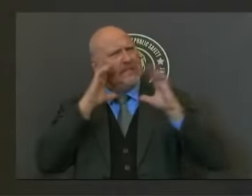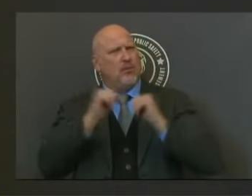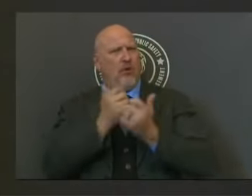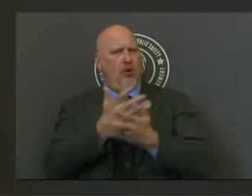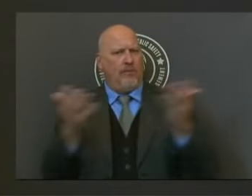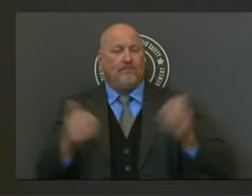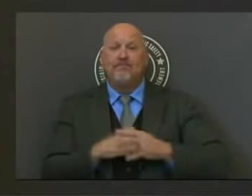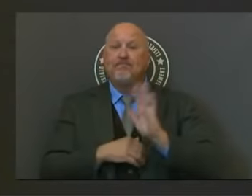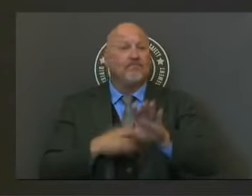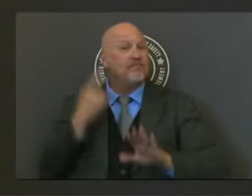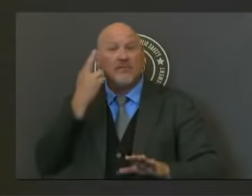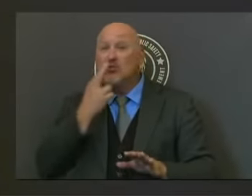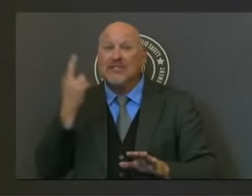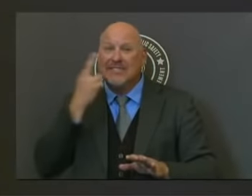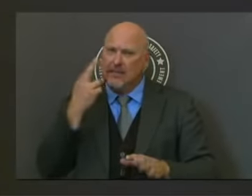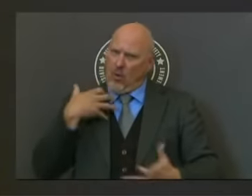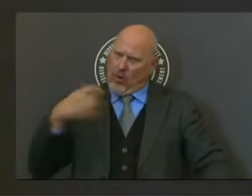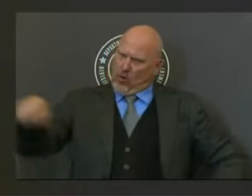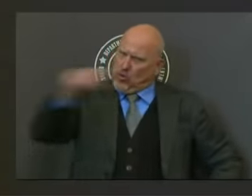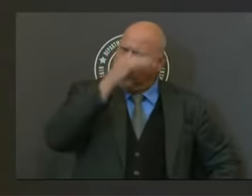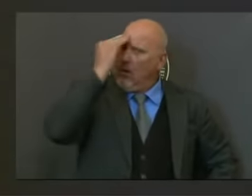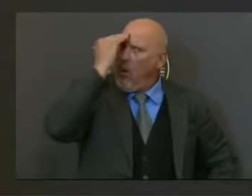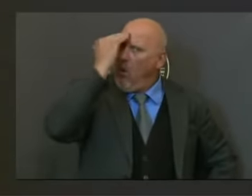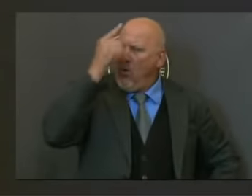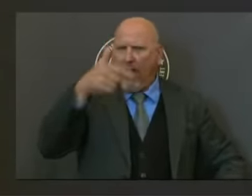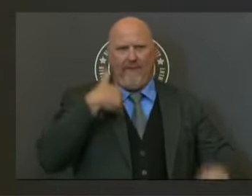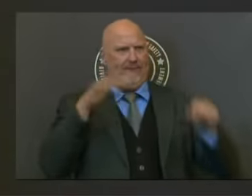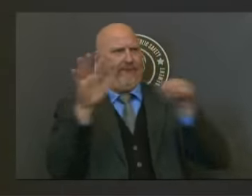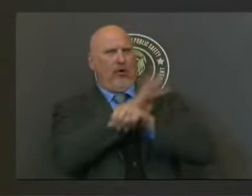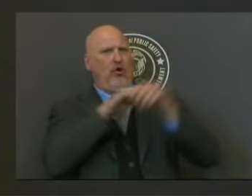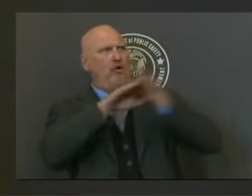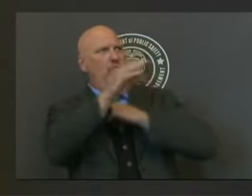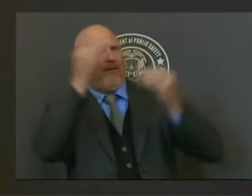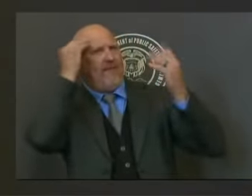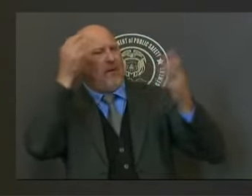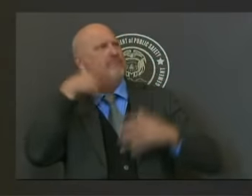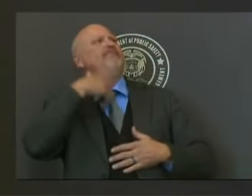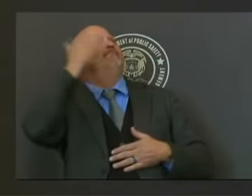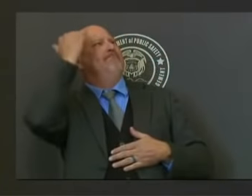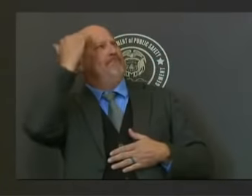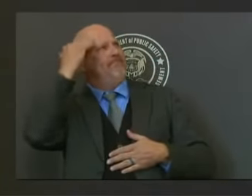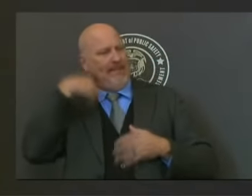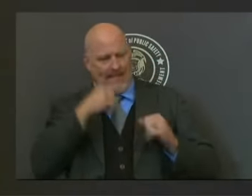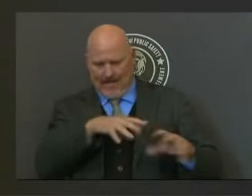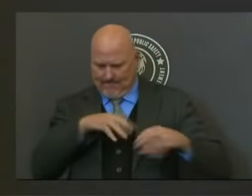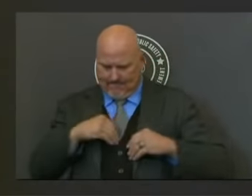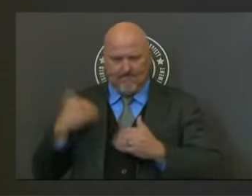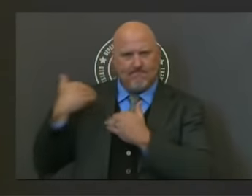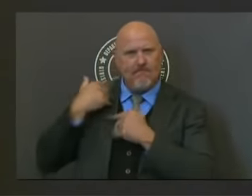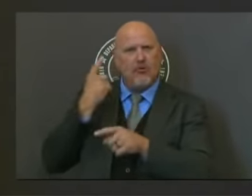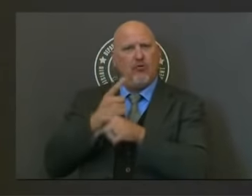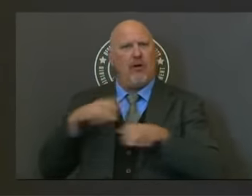so that they will know what the transmission level is in their